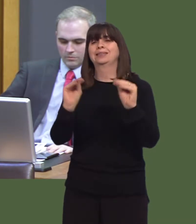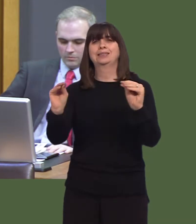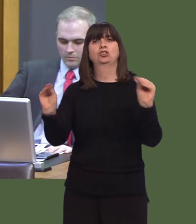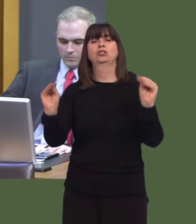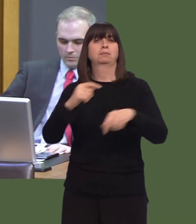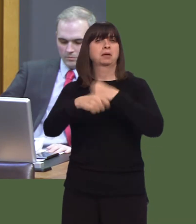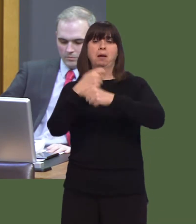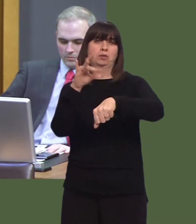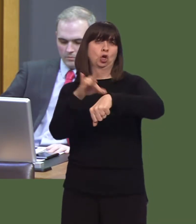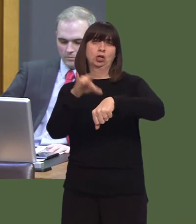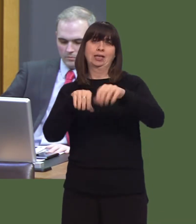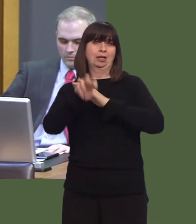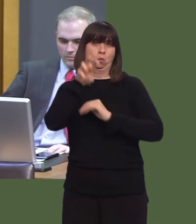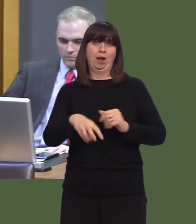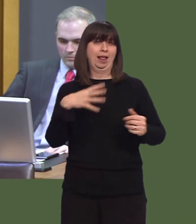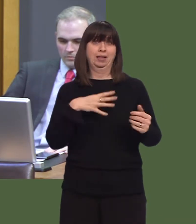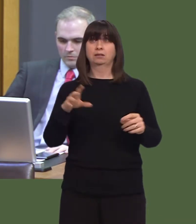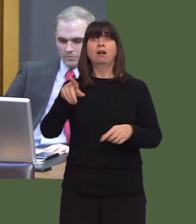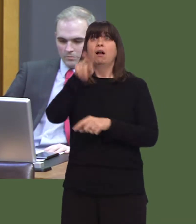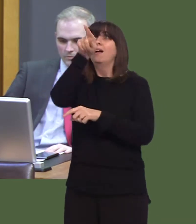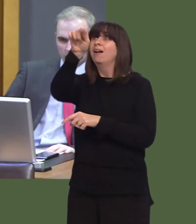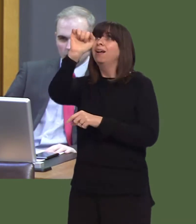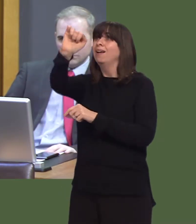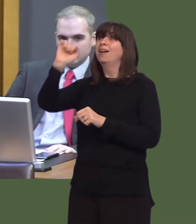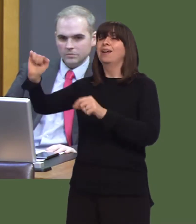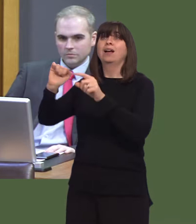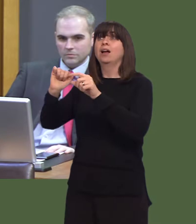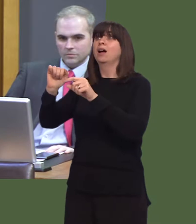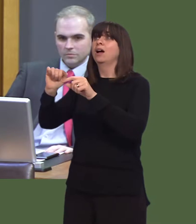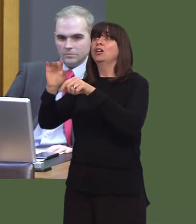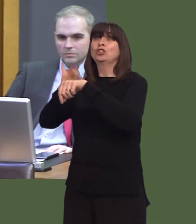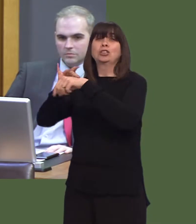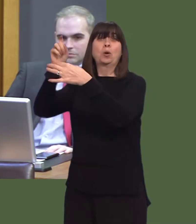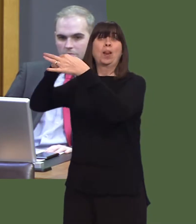Now, we can't rely on other countries to train our doctors. We lose enough talent as